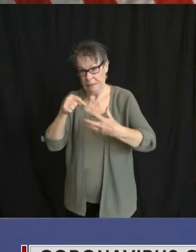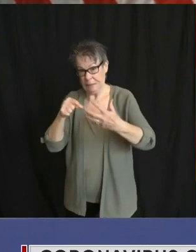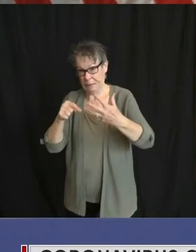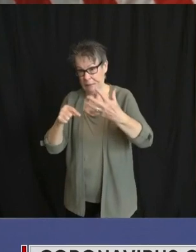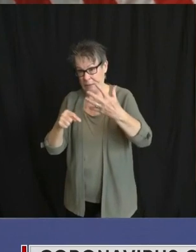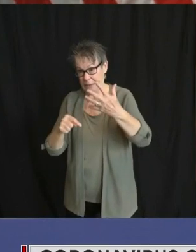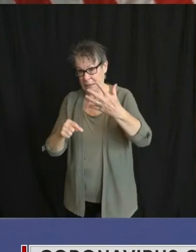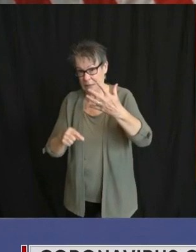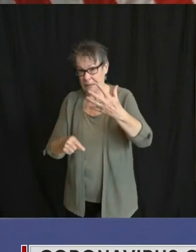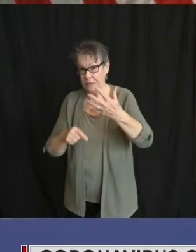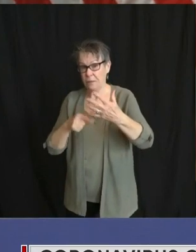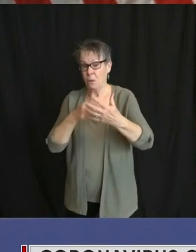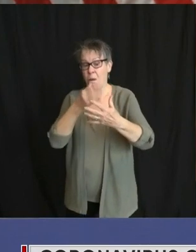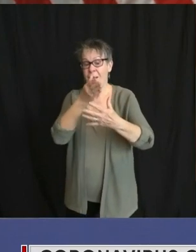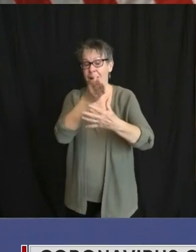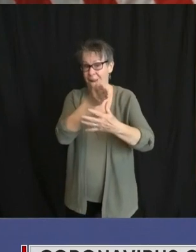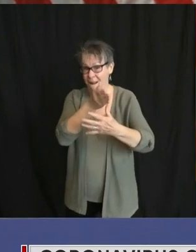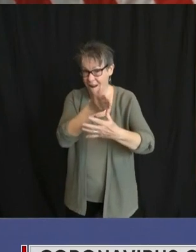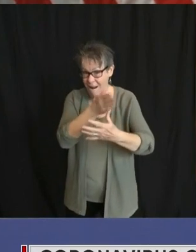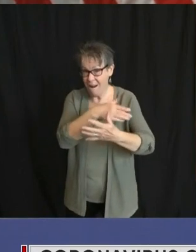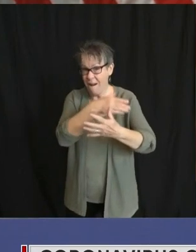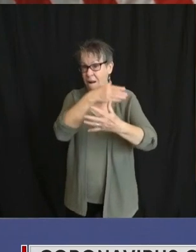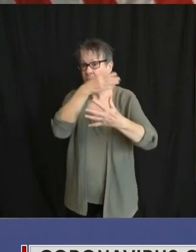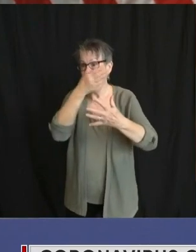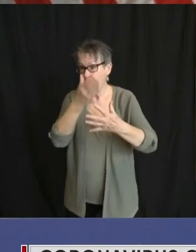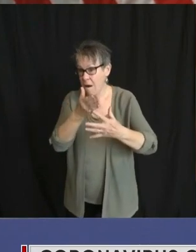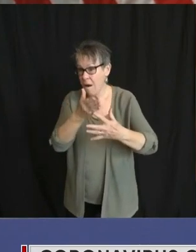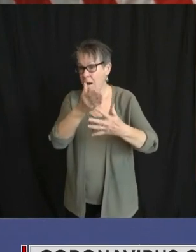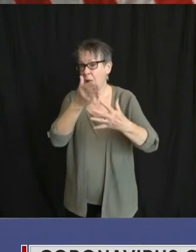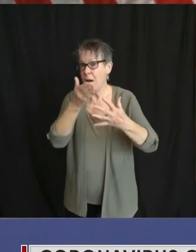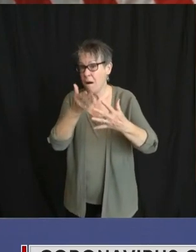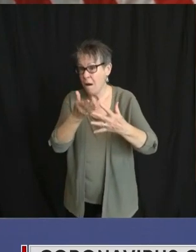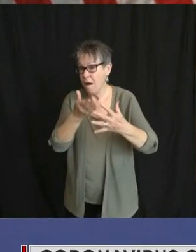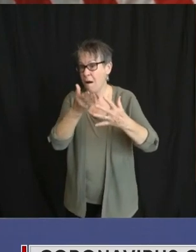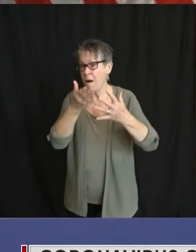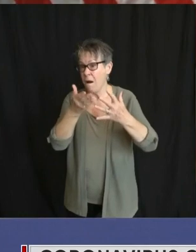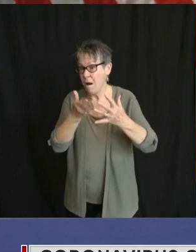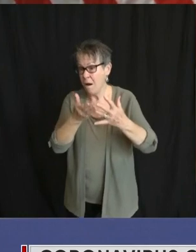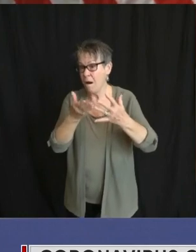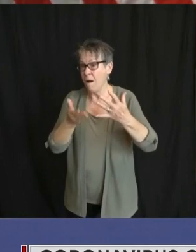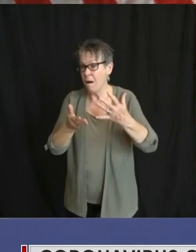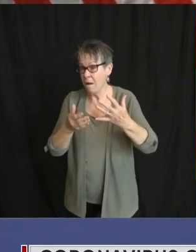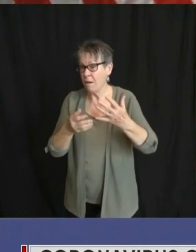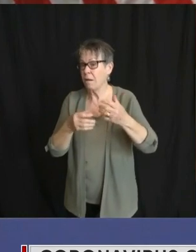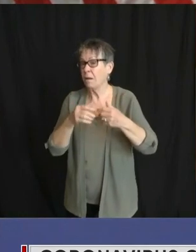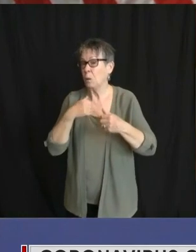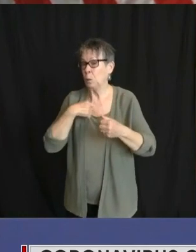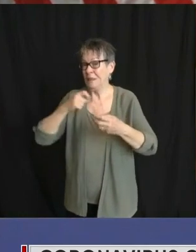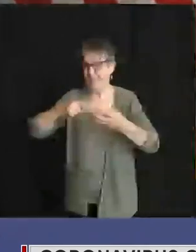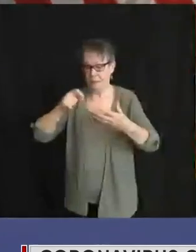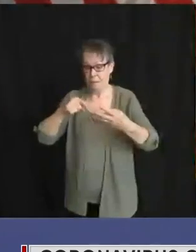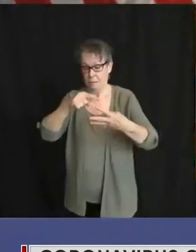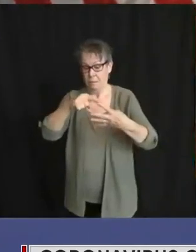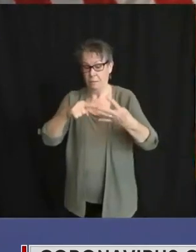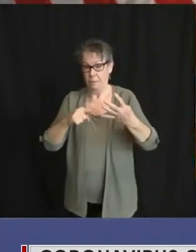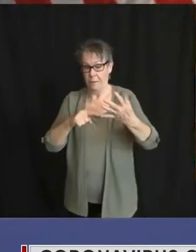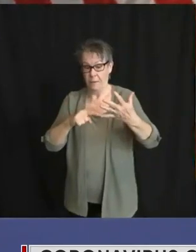WE THINK WE ARE GETTING OUR